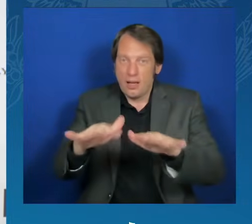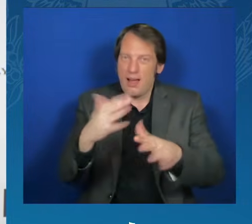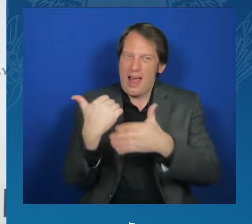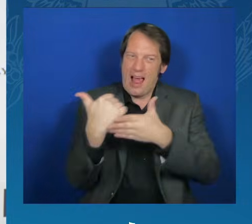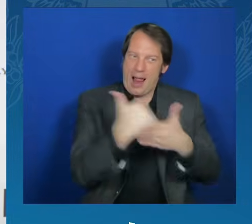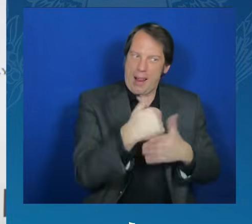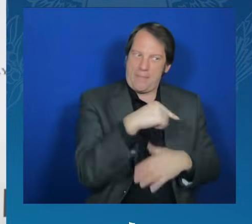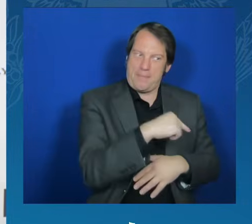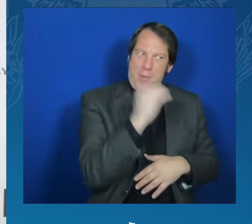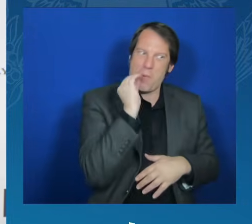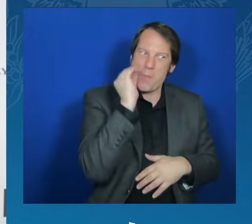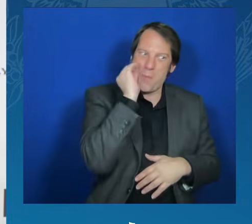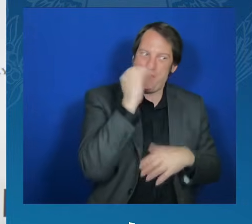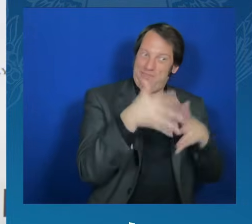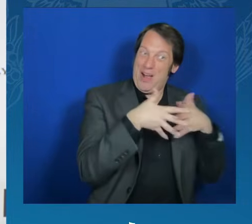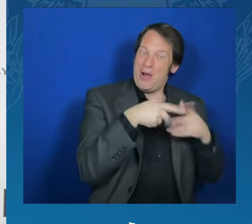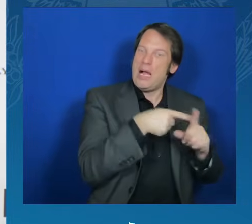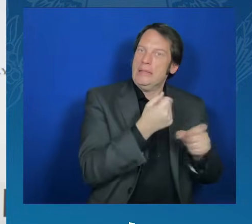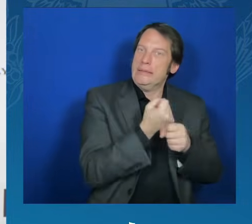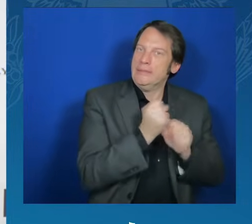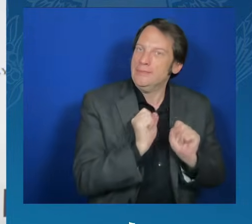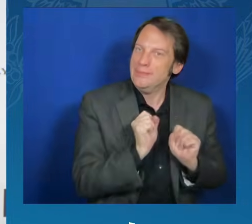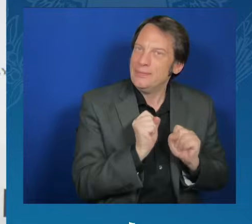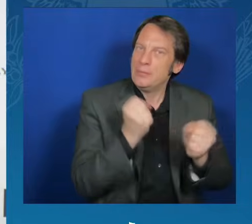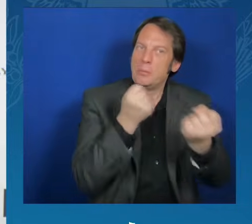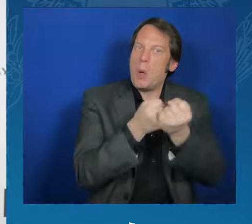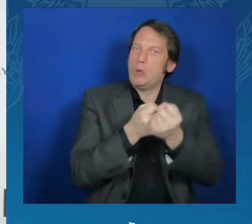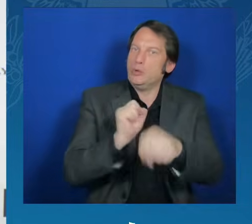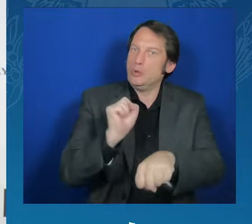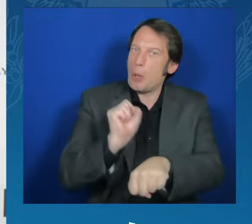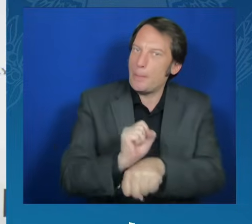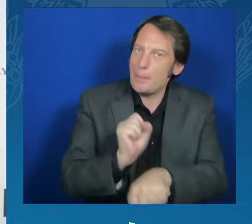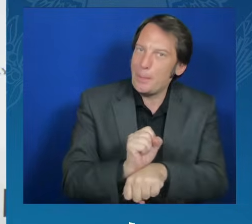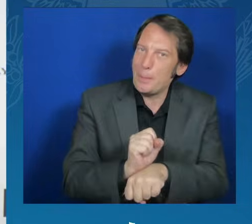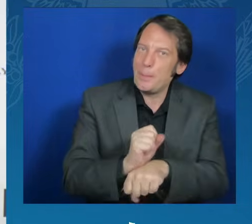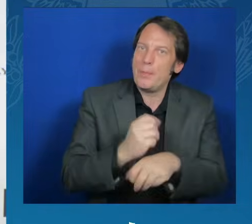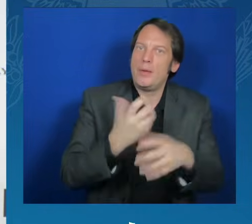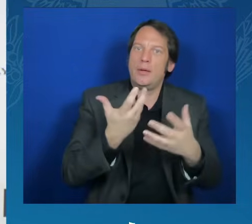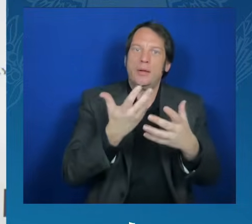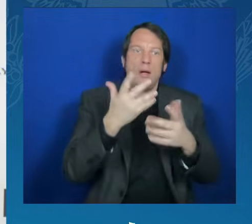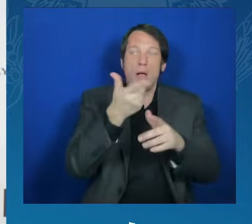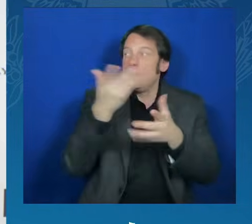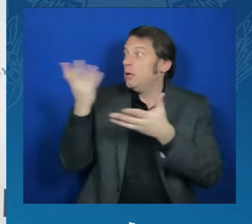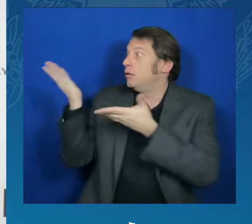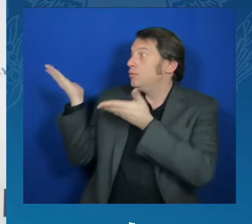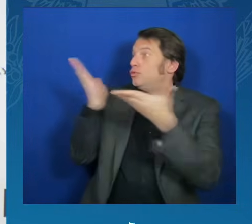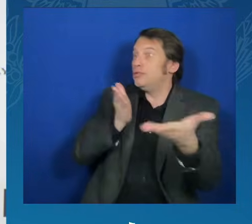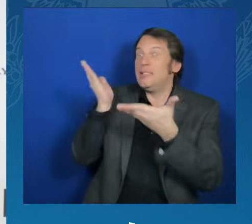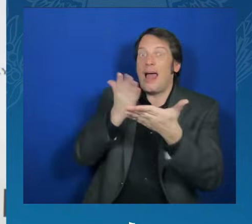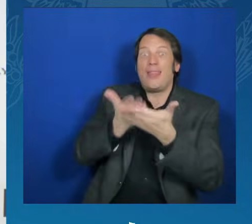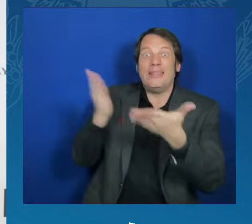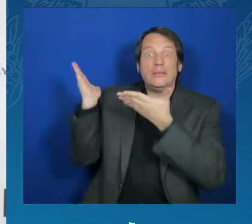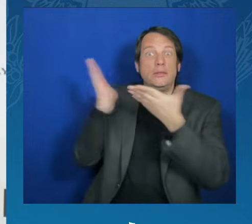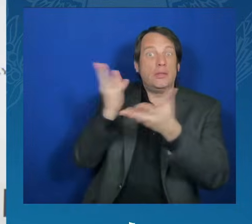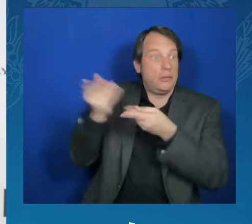and opens new markets for American goods. And I firmly believe our commitment